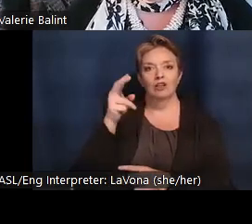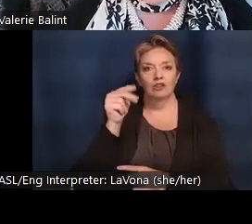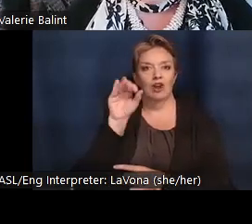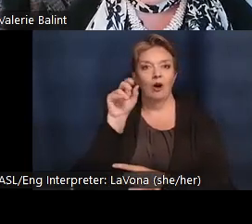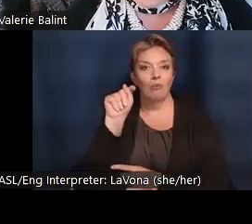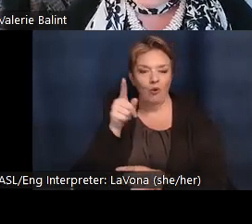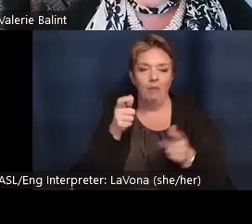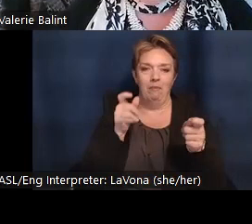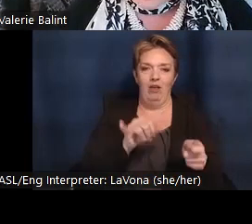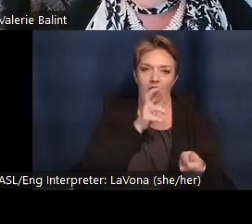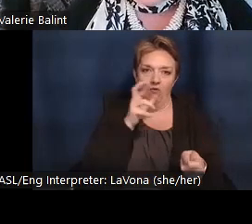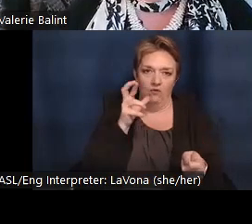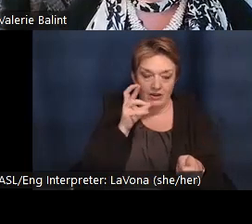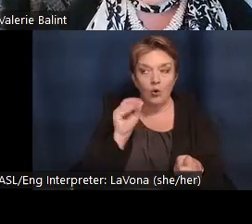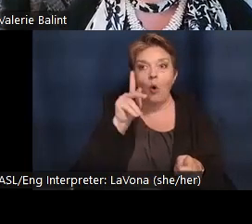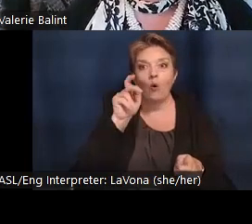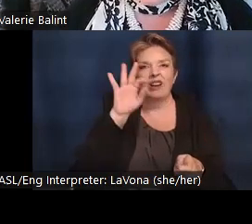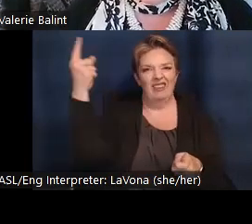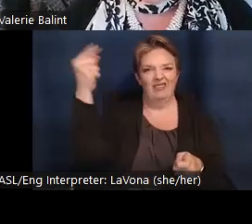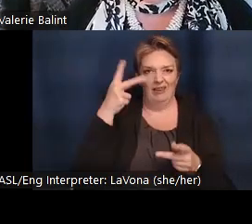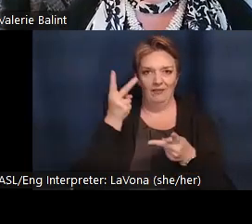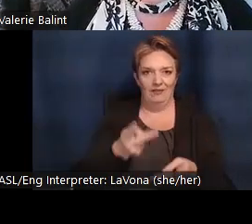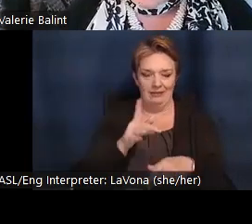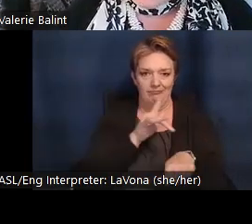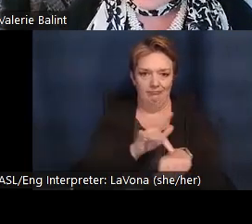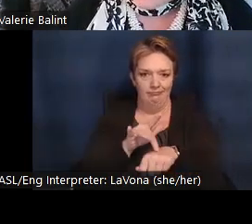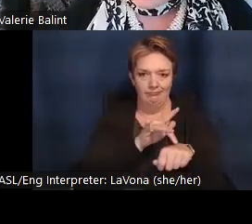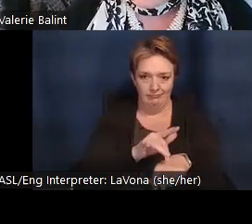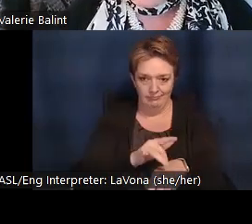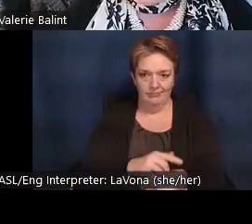Languish at this rare and intact 19th-century hacienda,